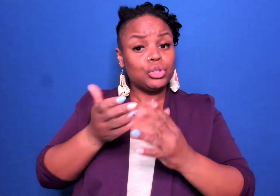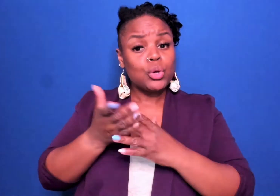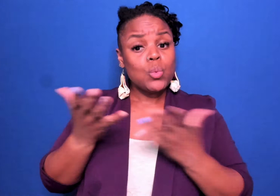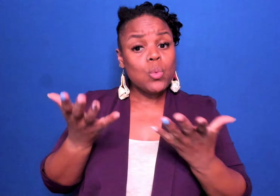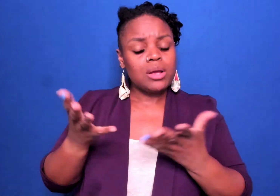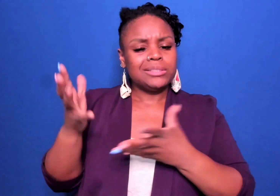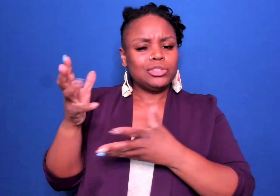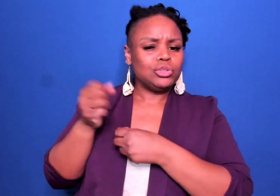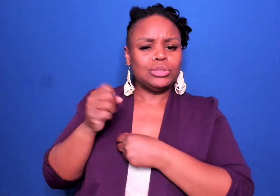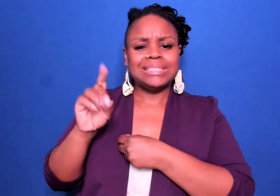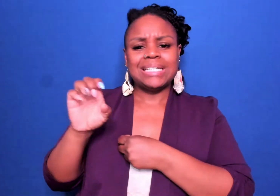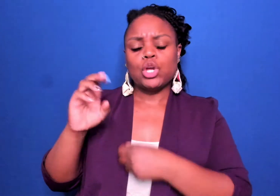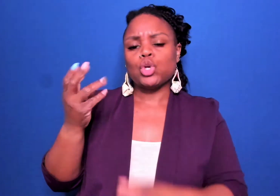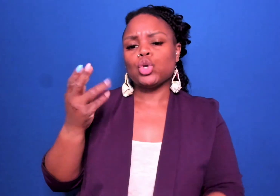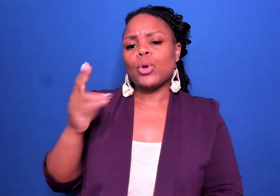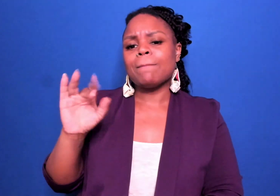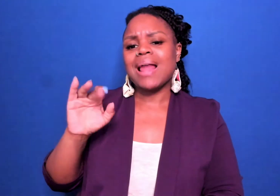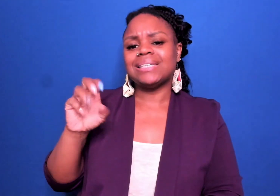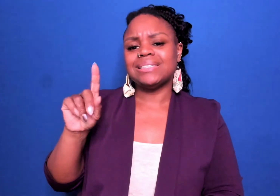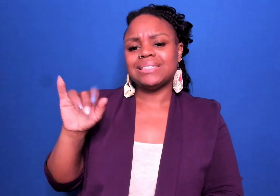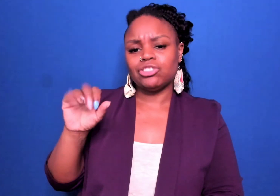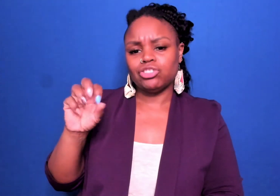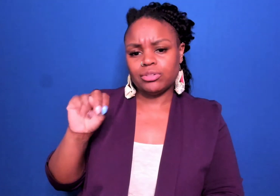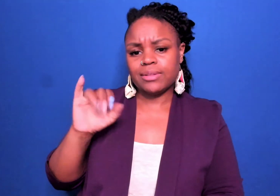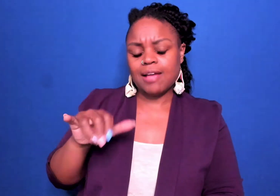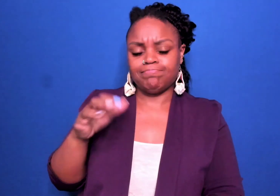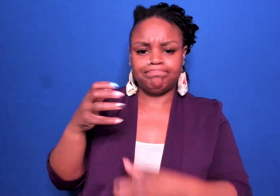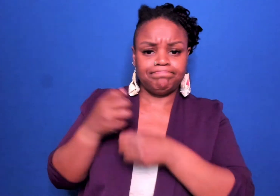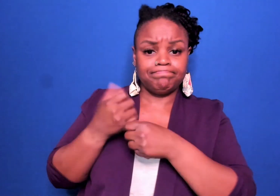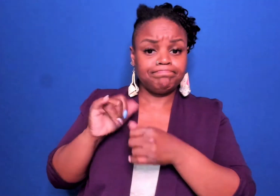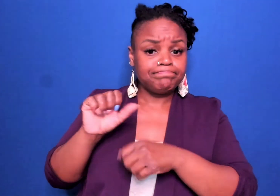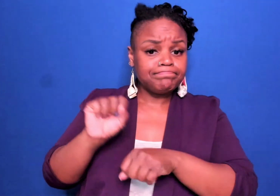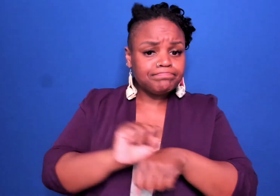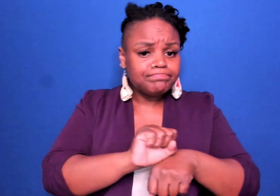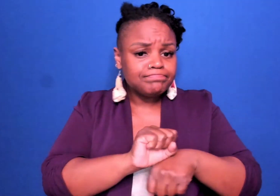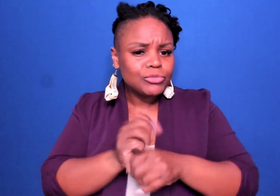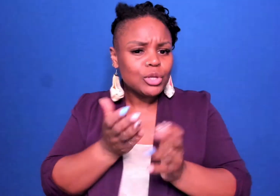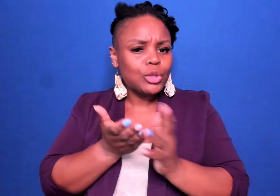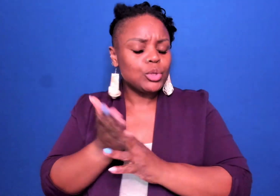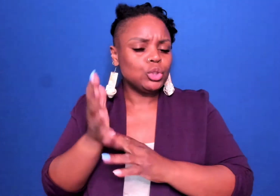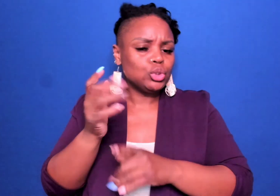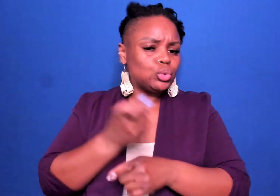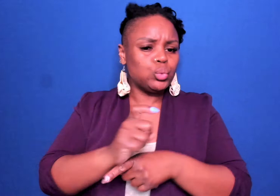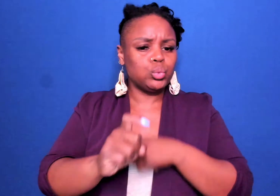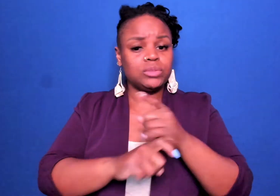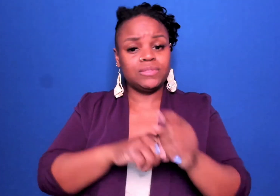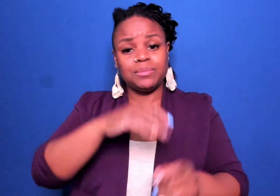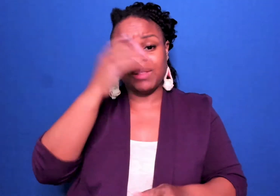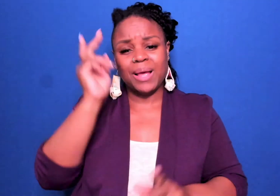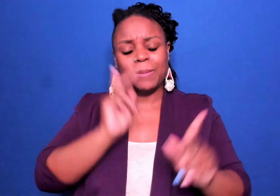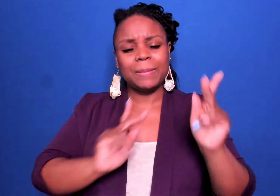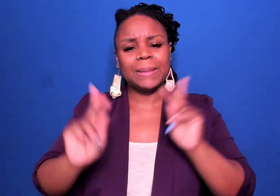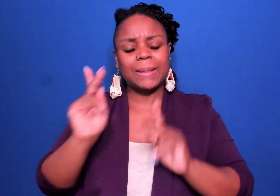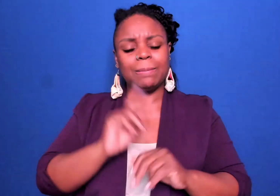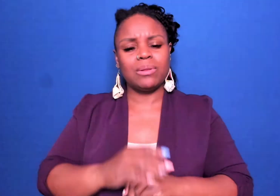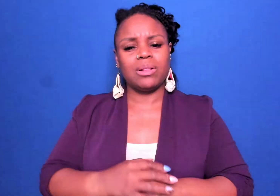through the dehumanization of chattel slavery, and through the torture of Black people.